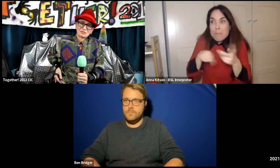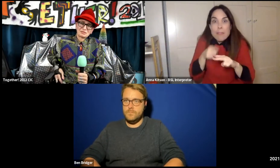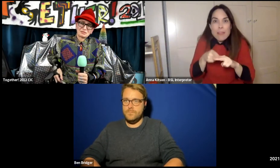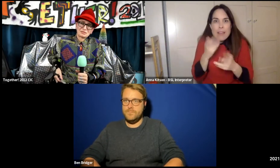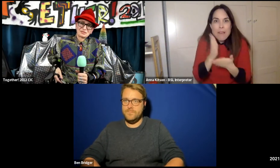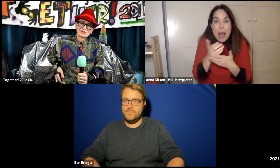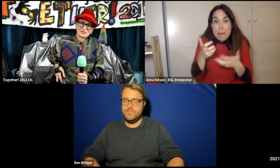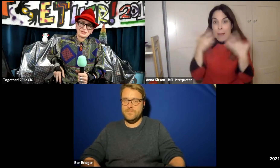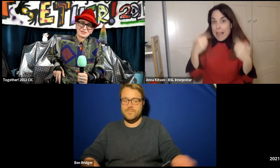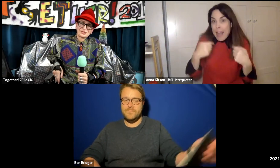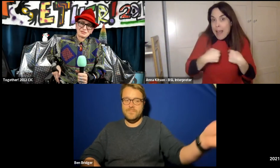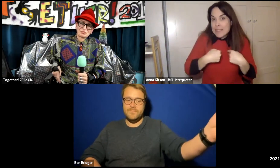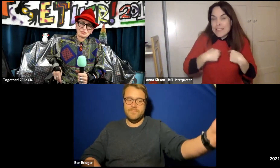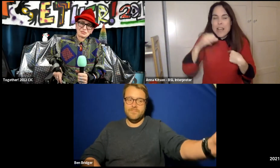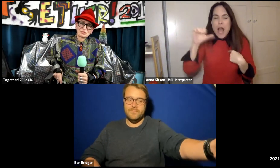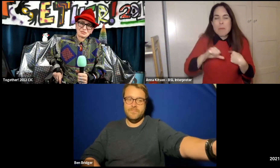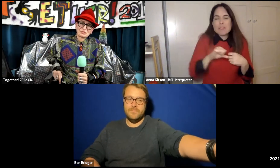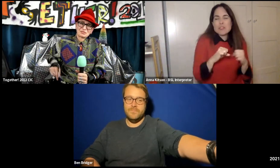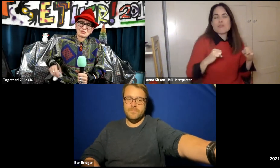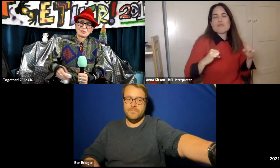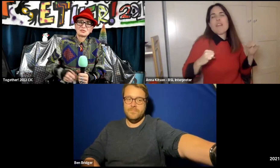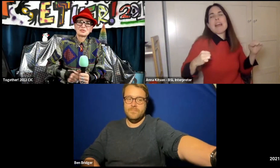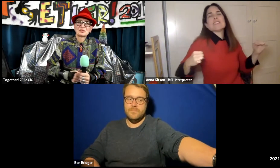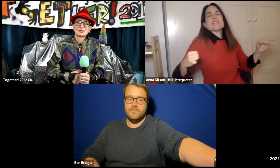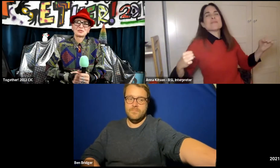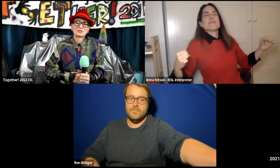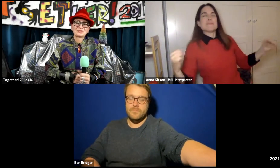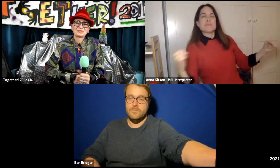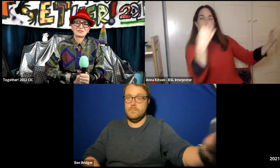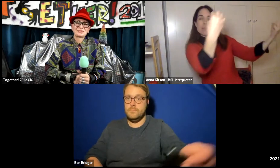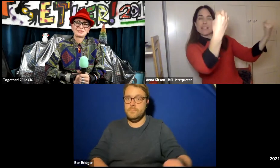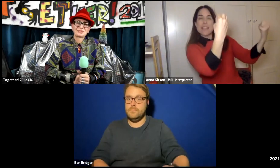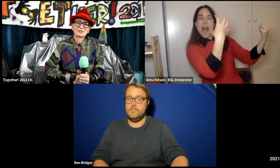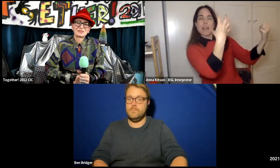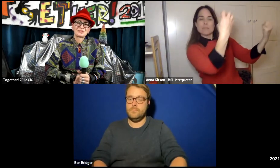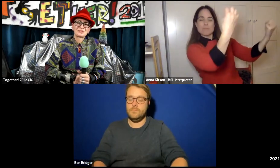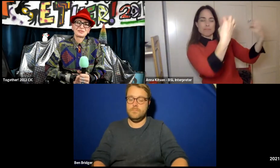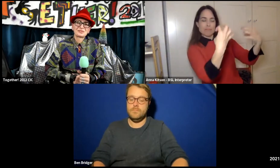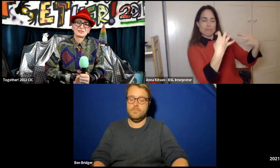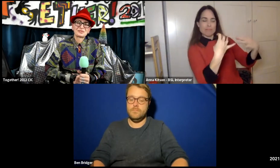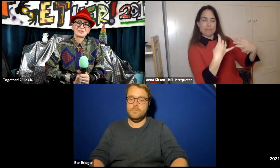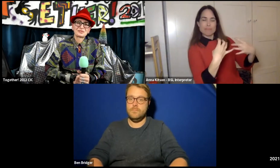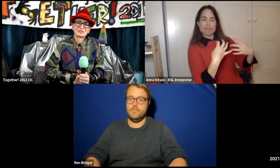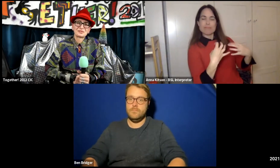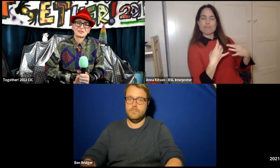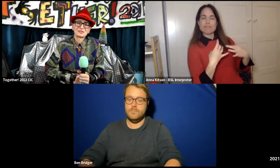In hot, summer sun to warm my fur Bounce through the grass and climb the trees